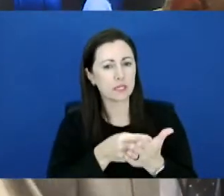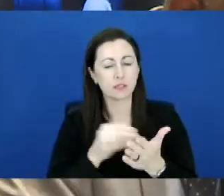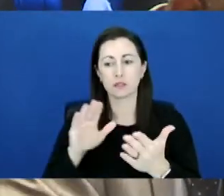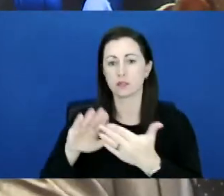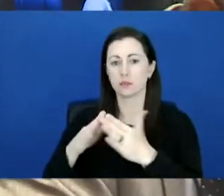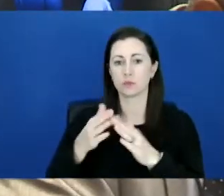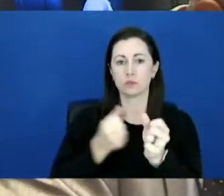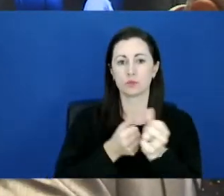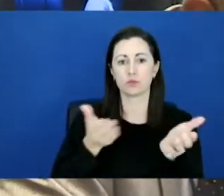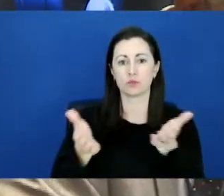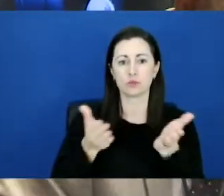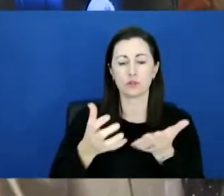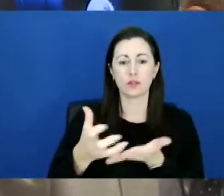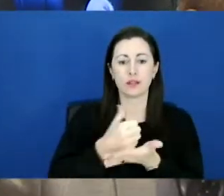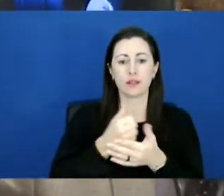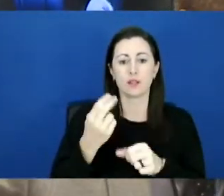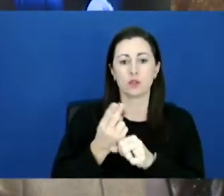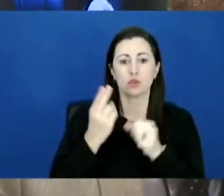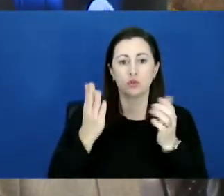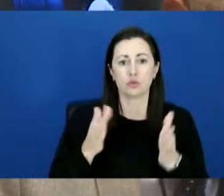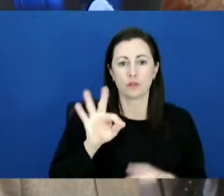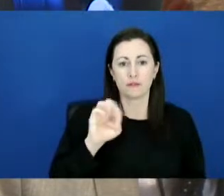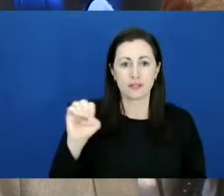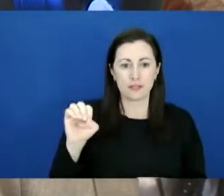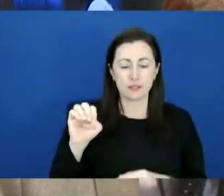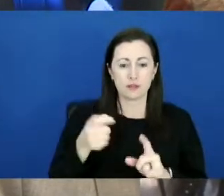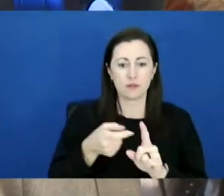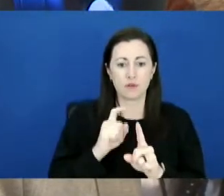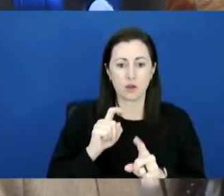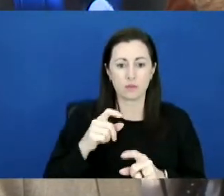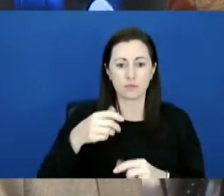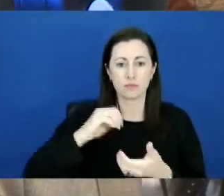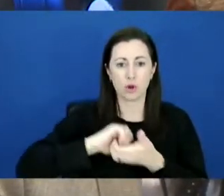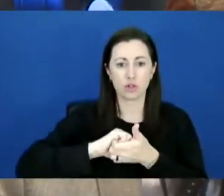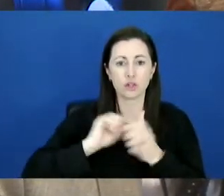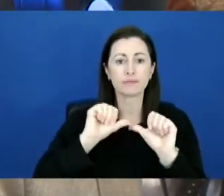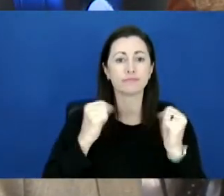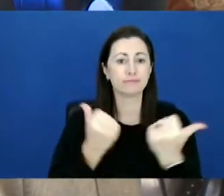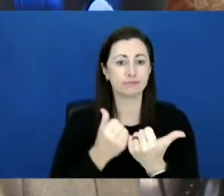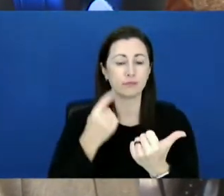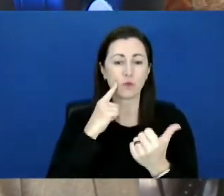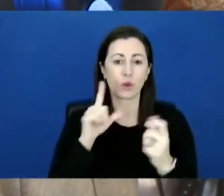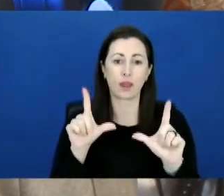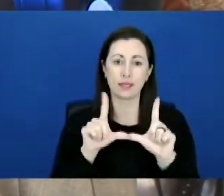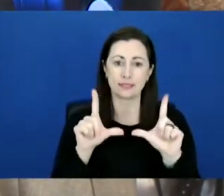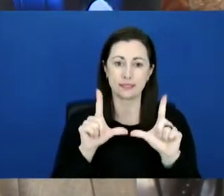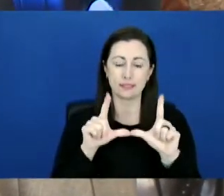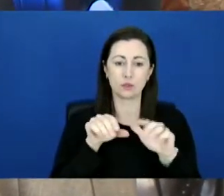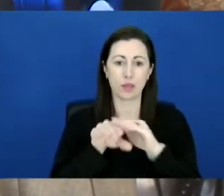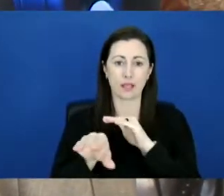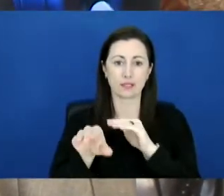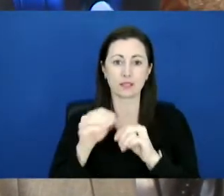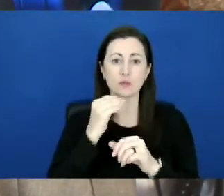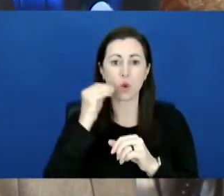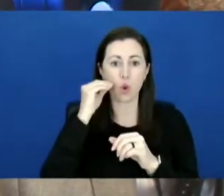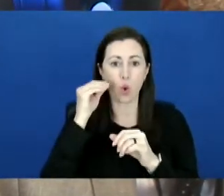WHO WILL USE THESE FUNDS? THIS IS FOR COMMUNITY SUPPORT SERVICES,